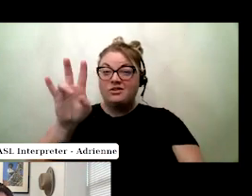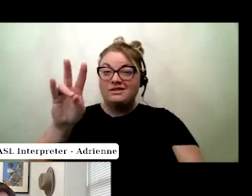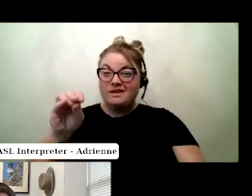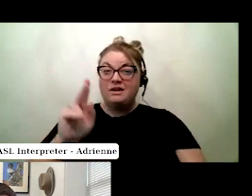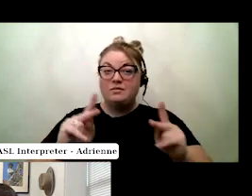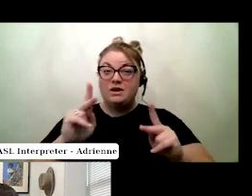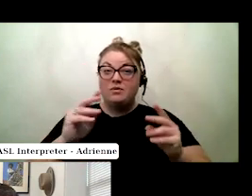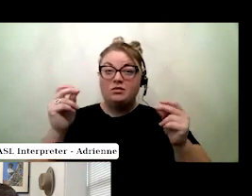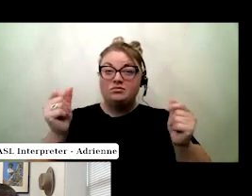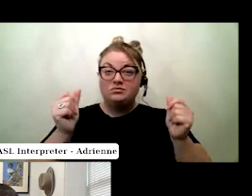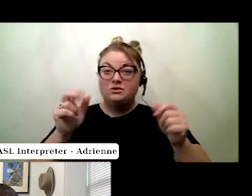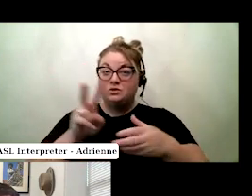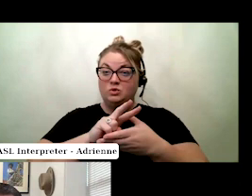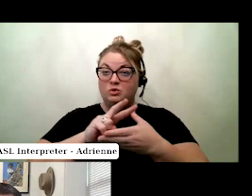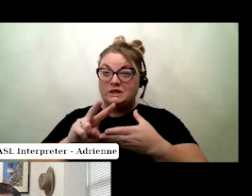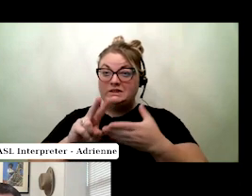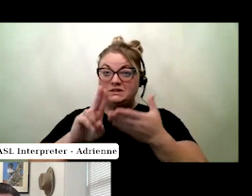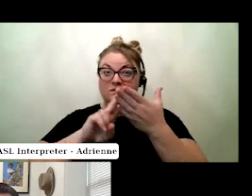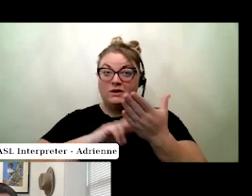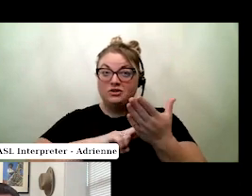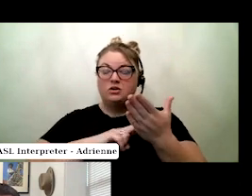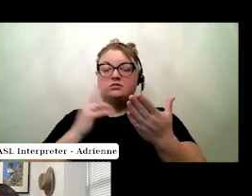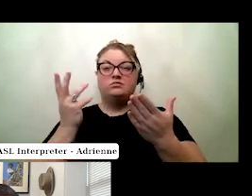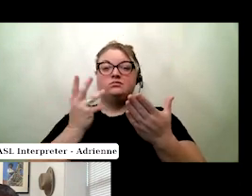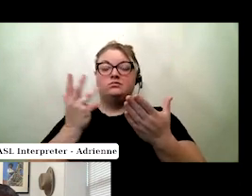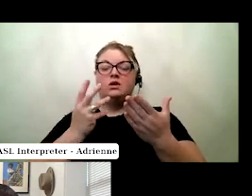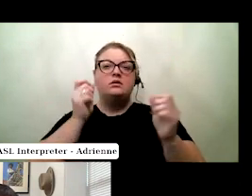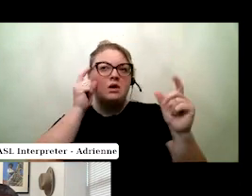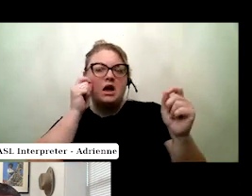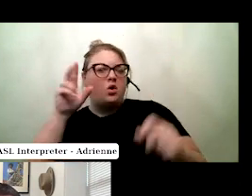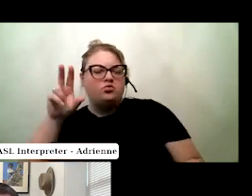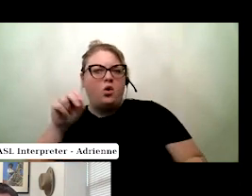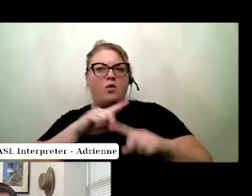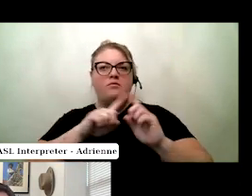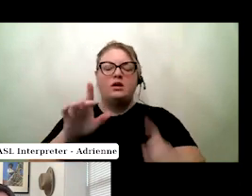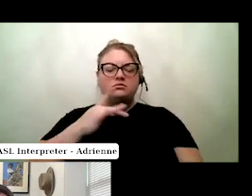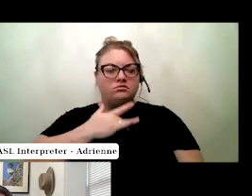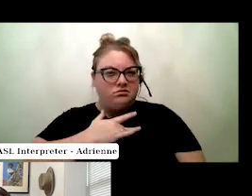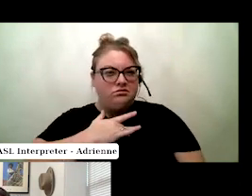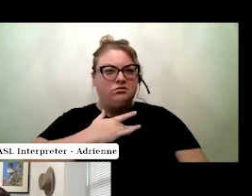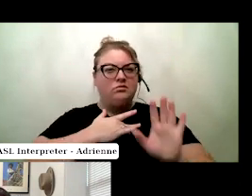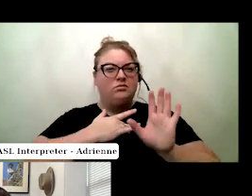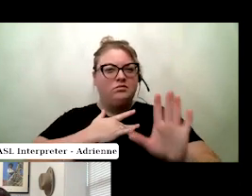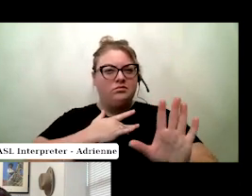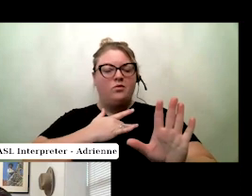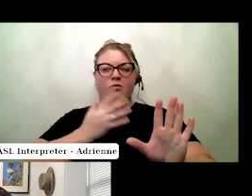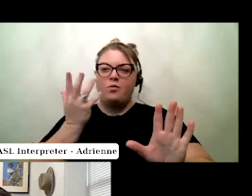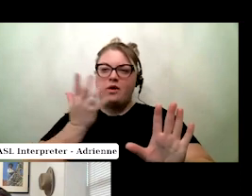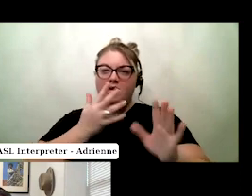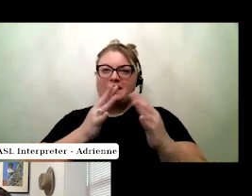It wasn't surprising, but what was striking in particular was the diversity of perspectives that are represented on this webinar today.